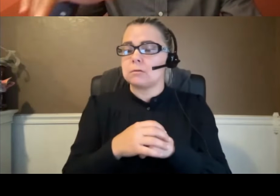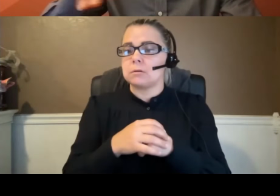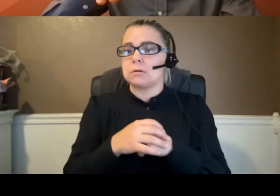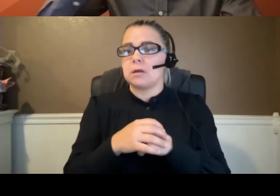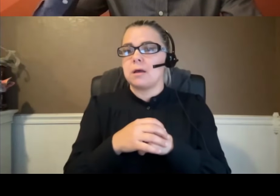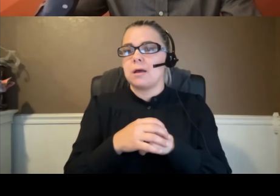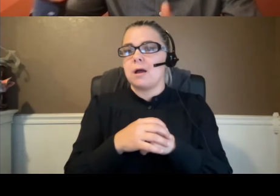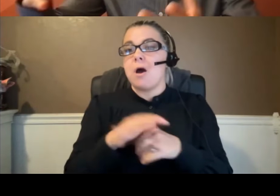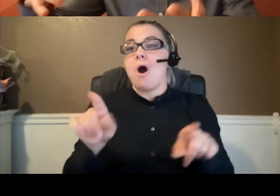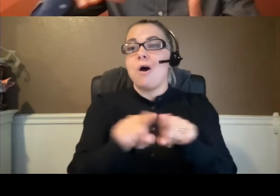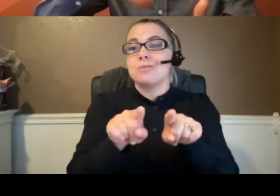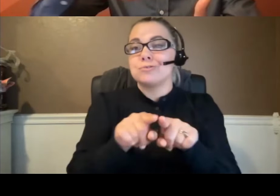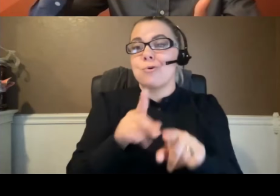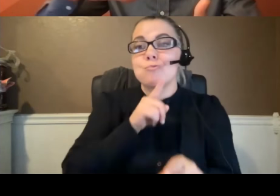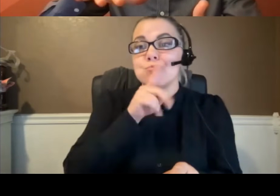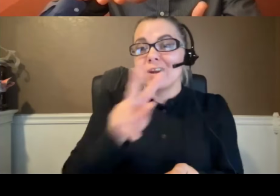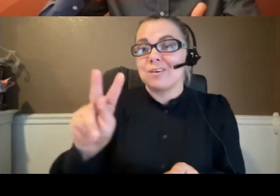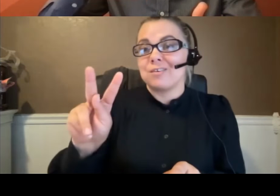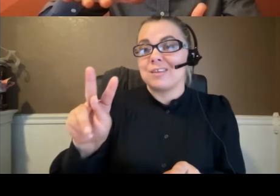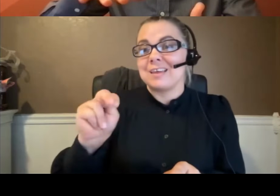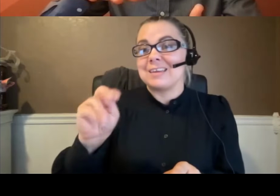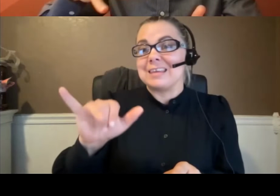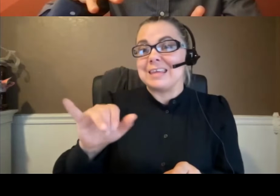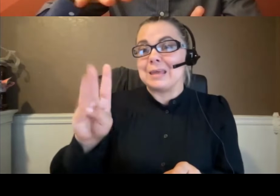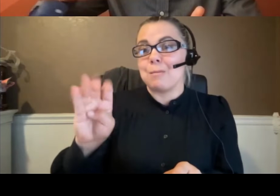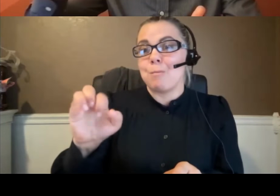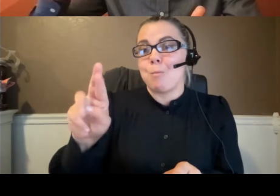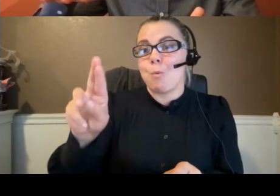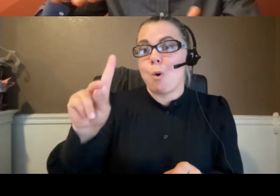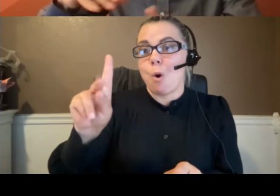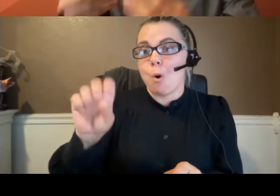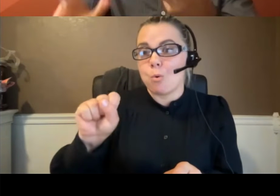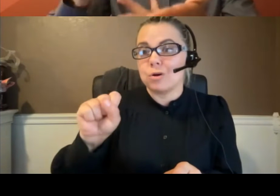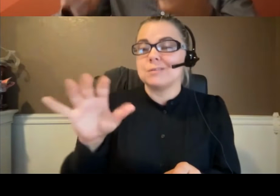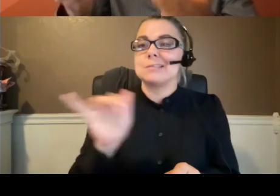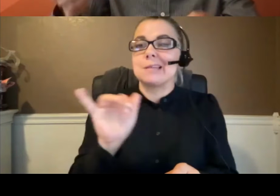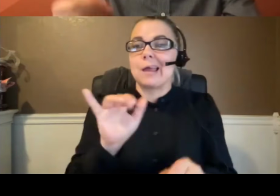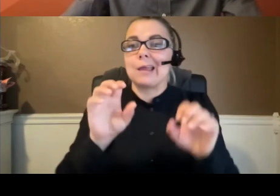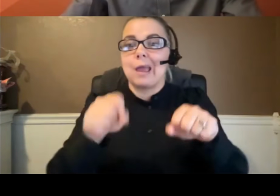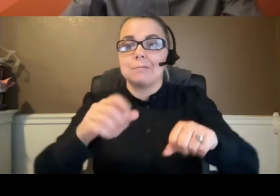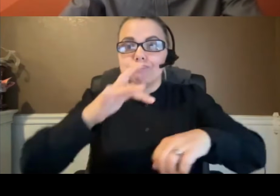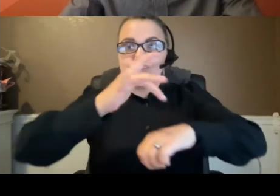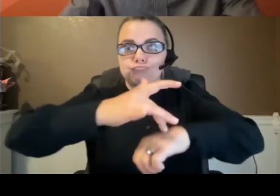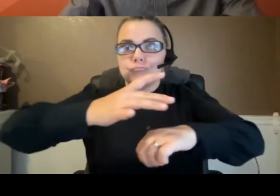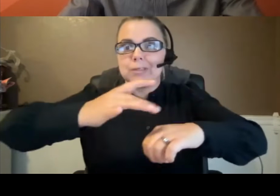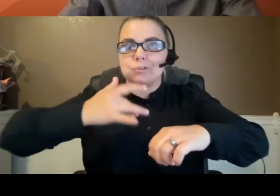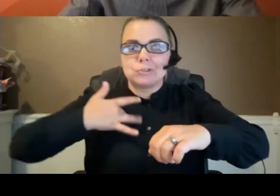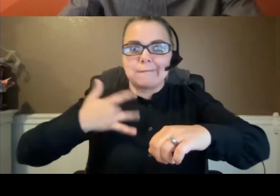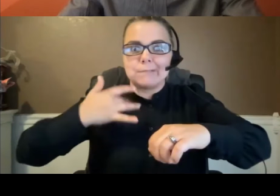where you have some digital interface that's a surface a tactile surface that interactively